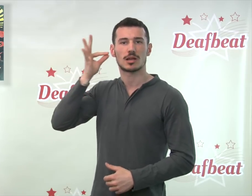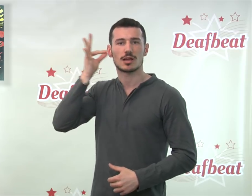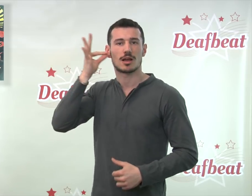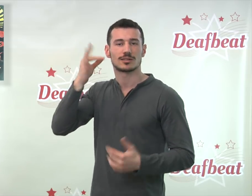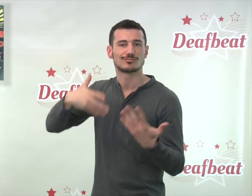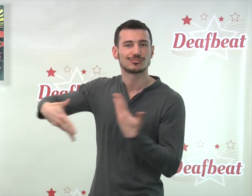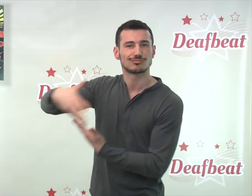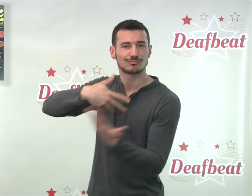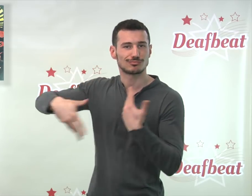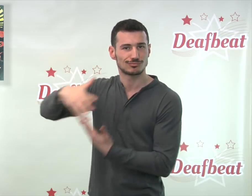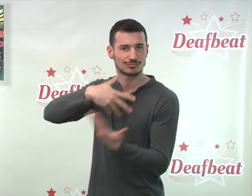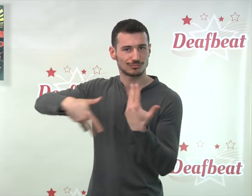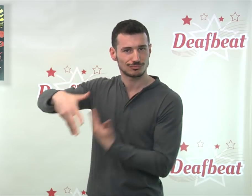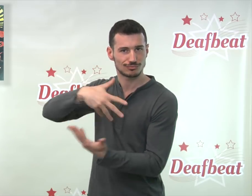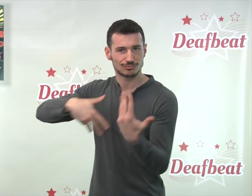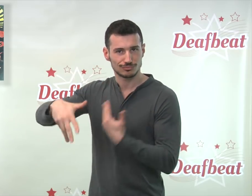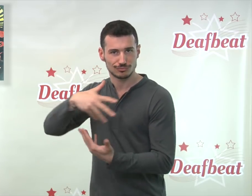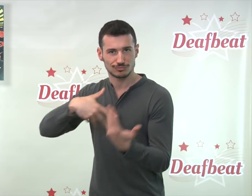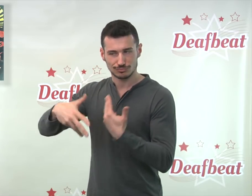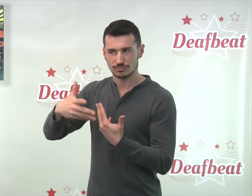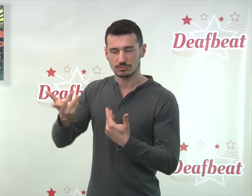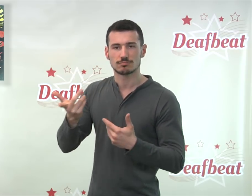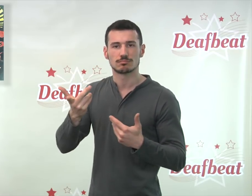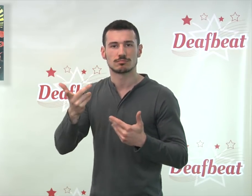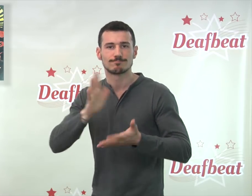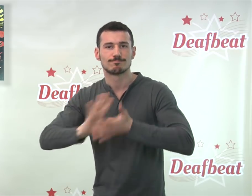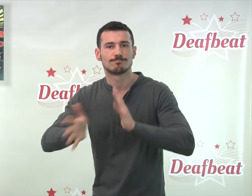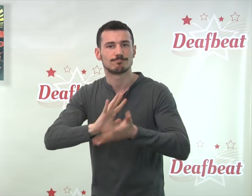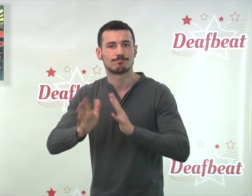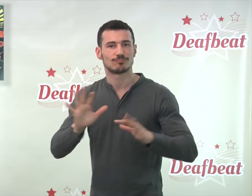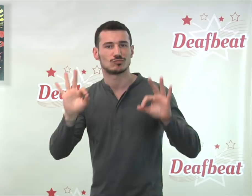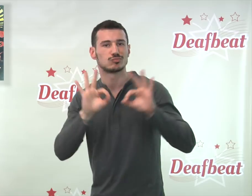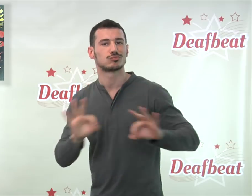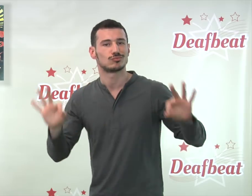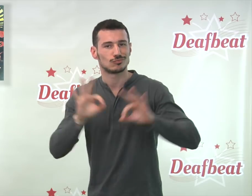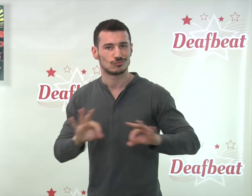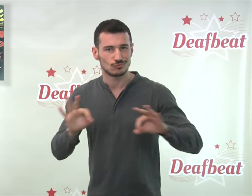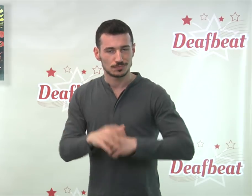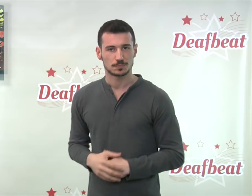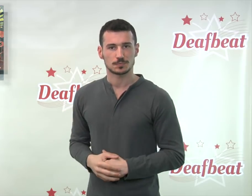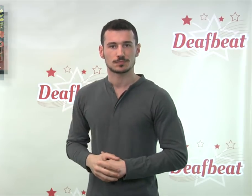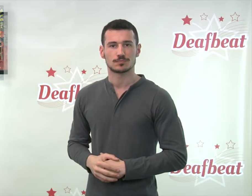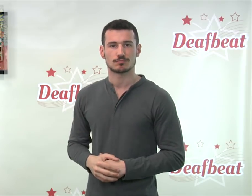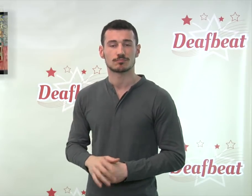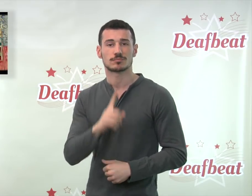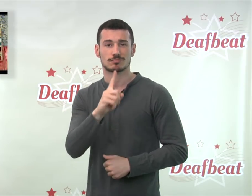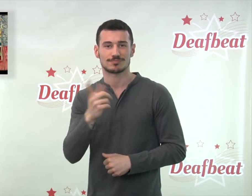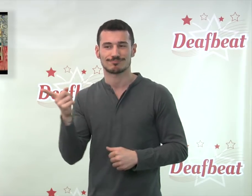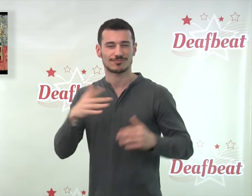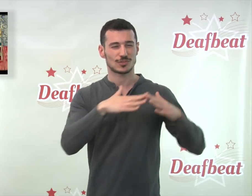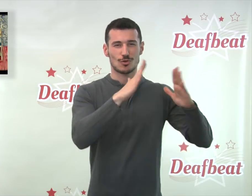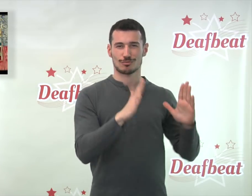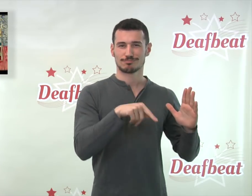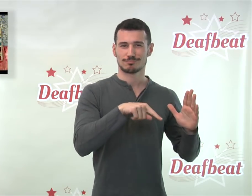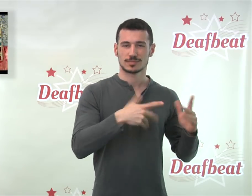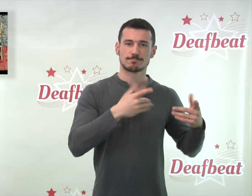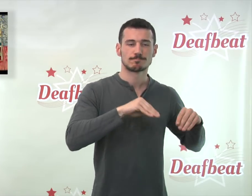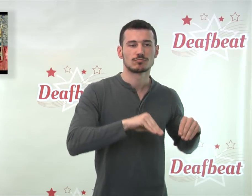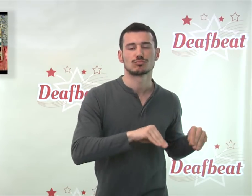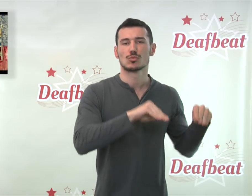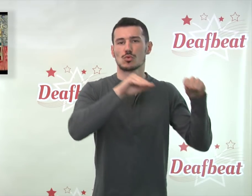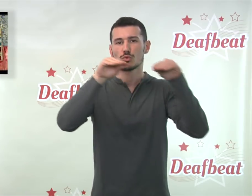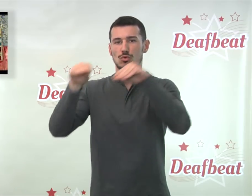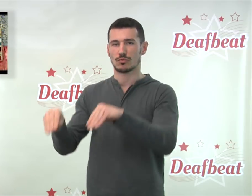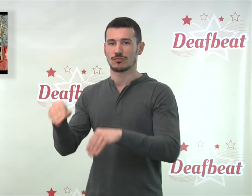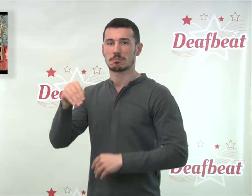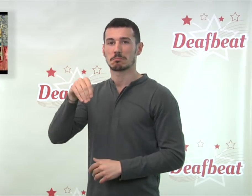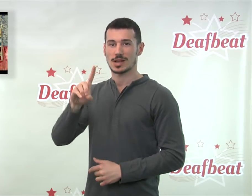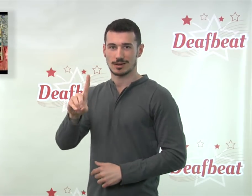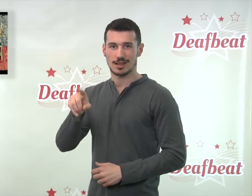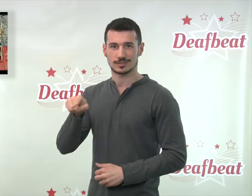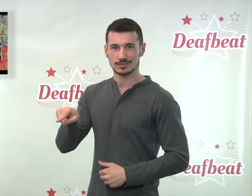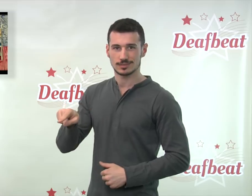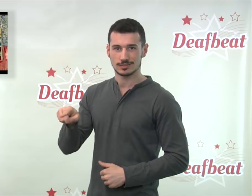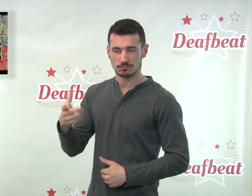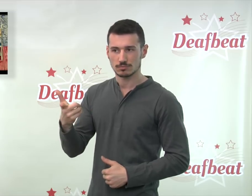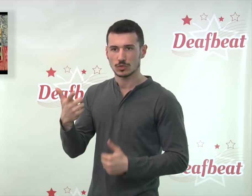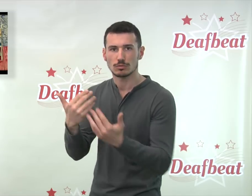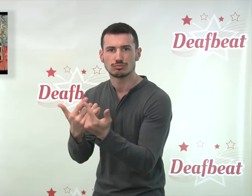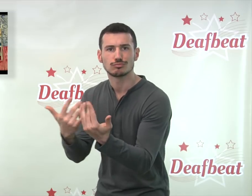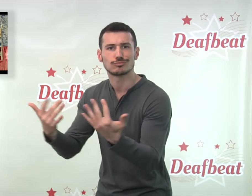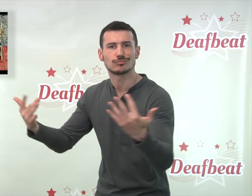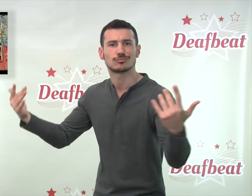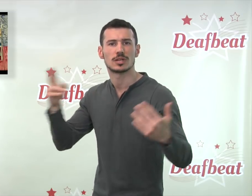artwork until she moved to Maryland and was immersed in Deaf culture there because she grew